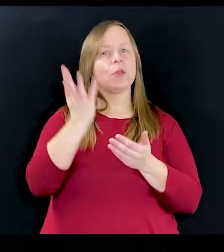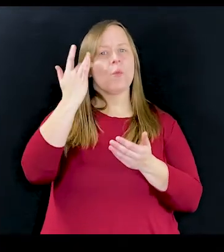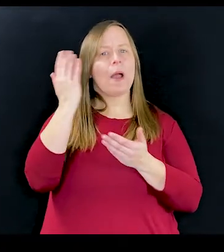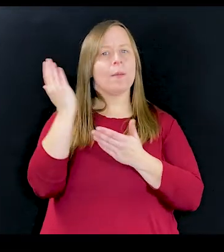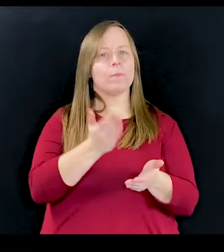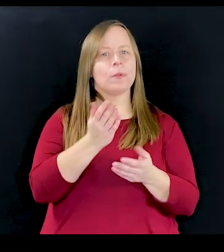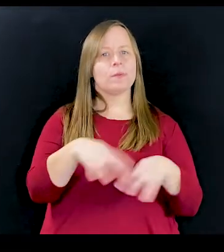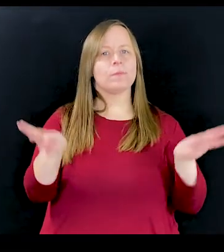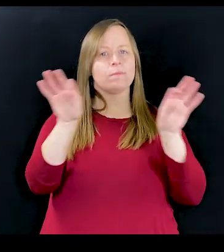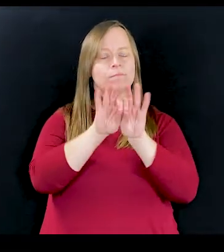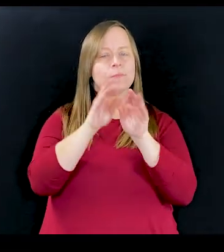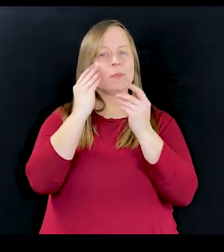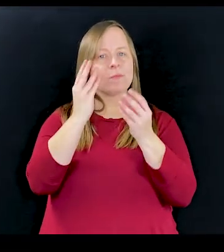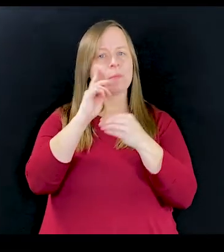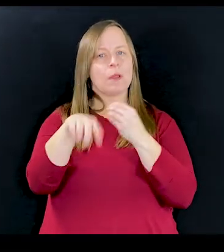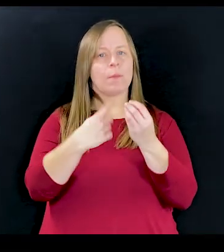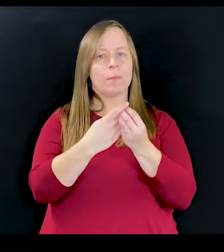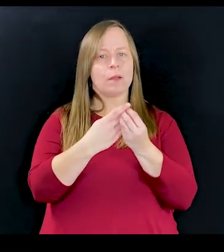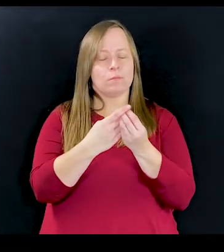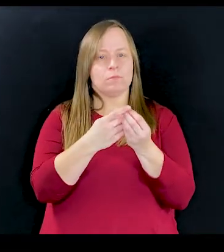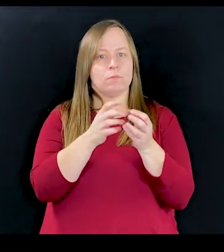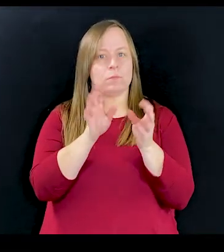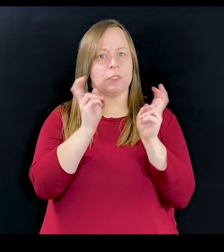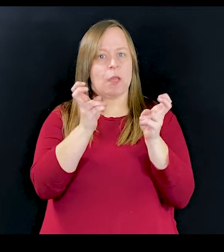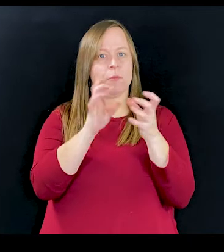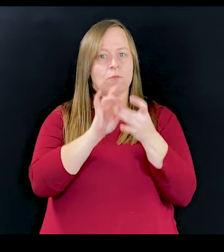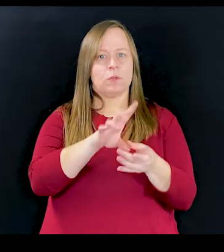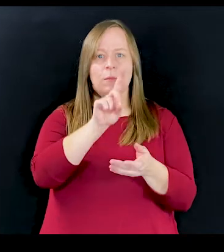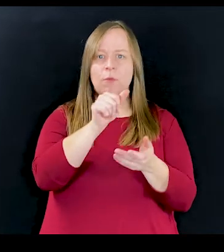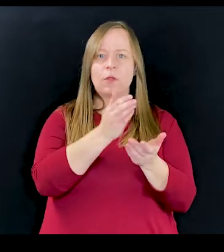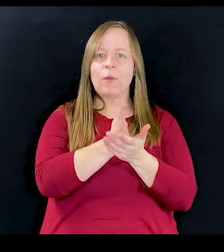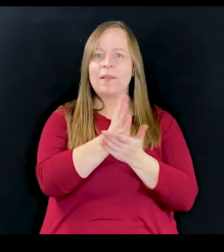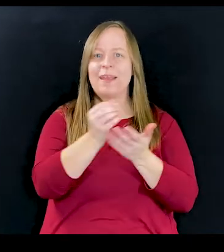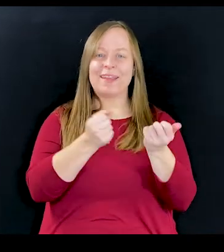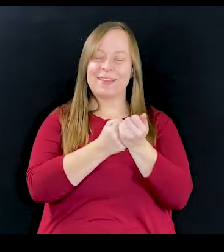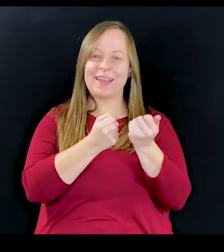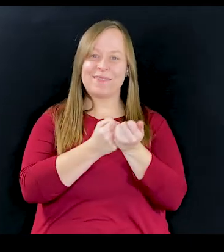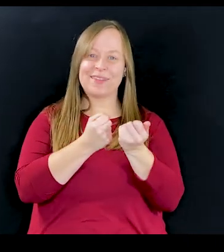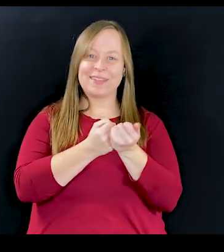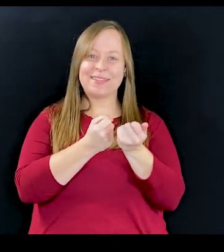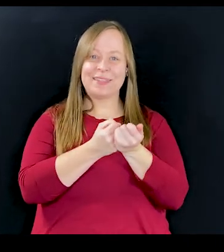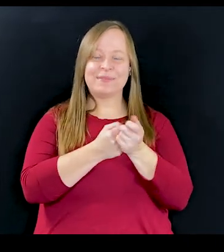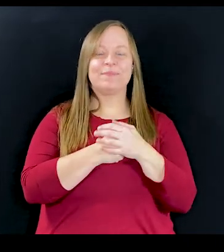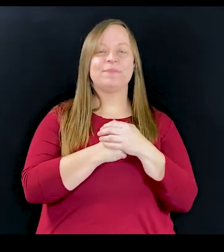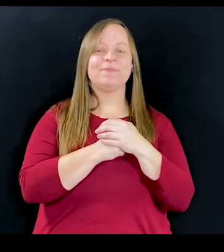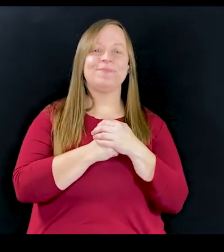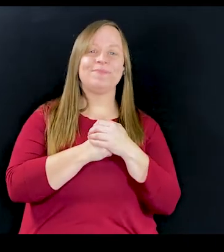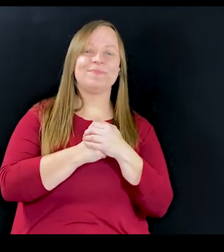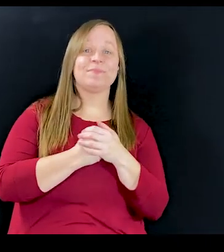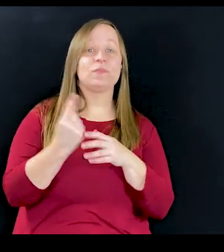We are here to bring you information on the most relevant topics regarding disability rights and advocacy.